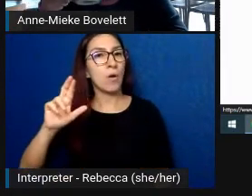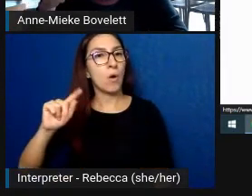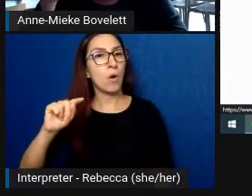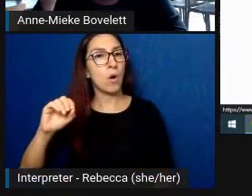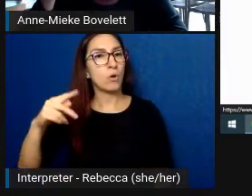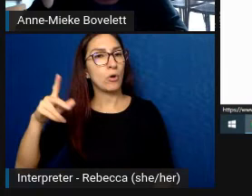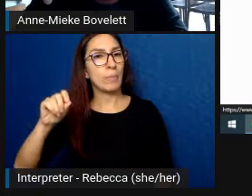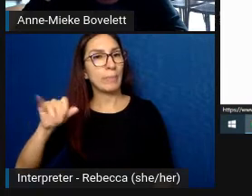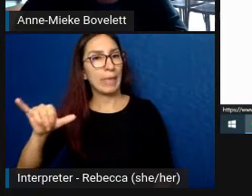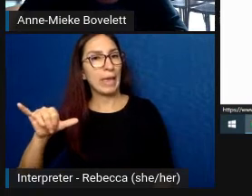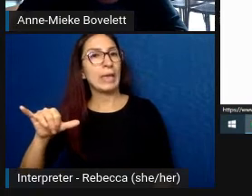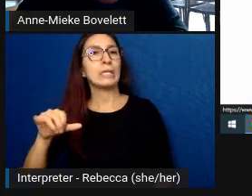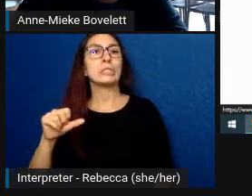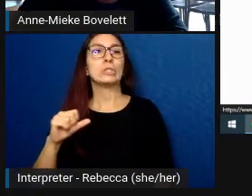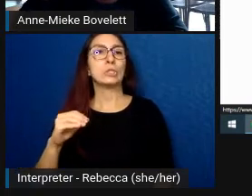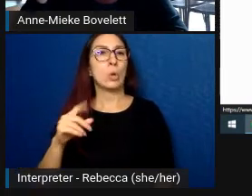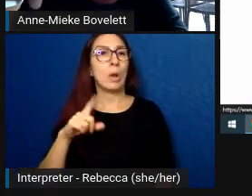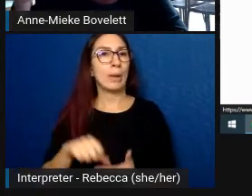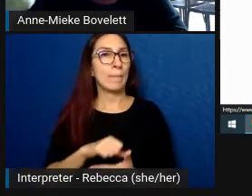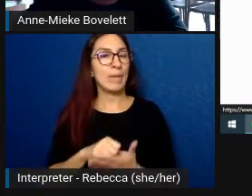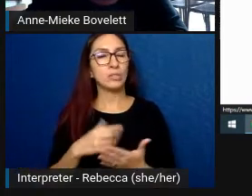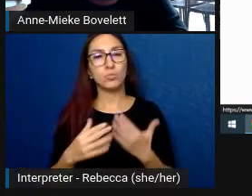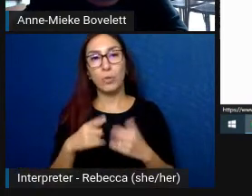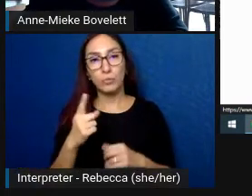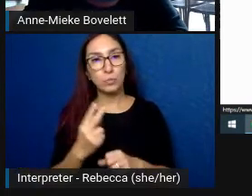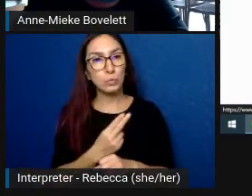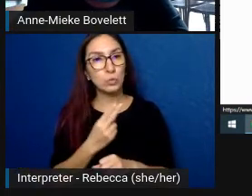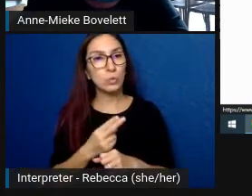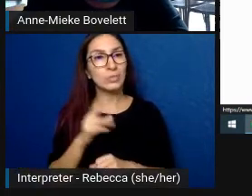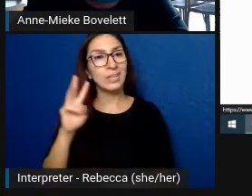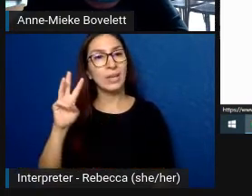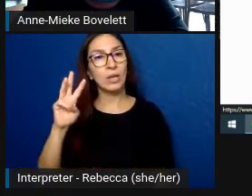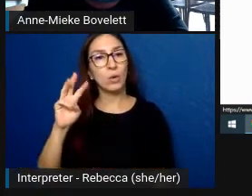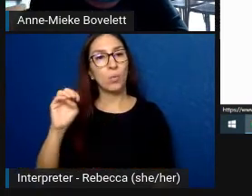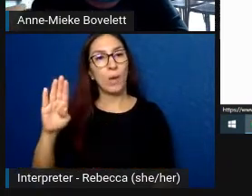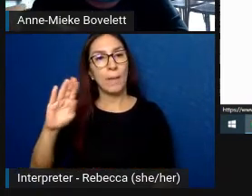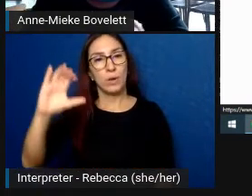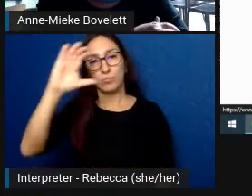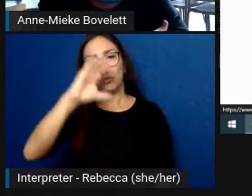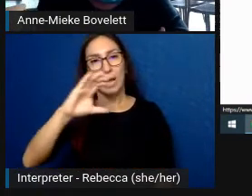On page, whether you are using a web browser or a phone app,